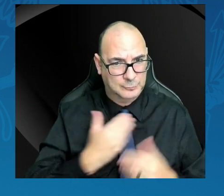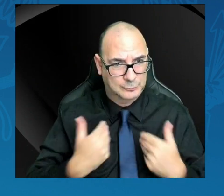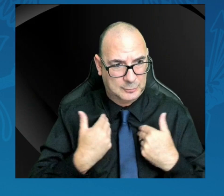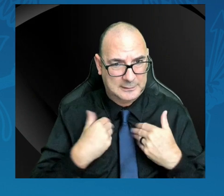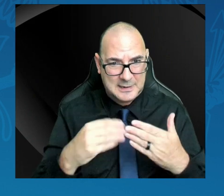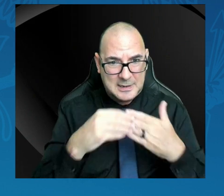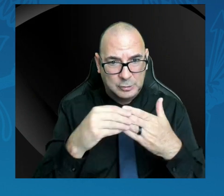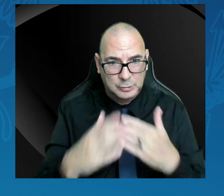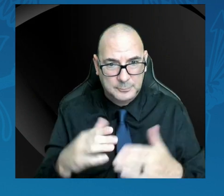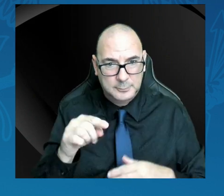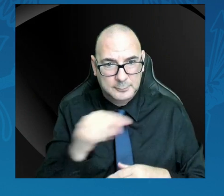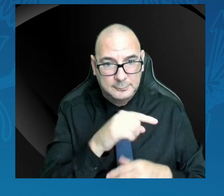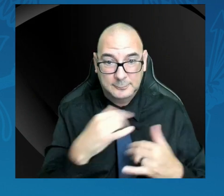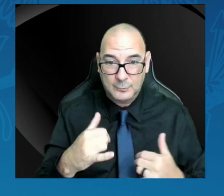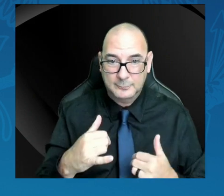of the United States, Kamala Harris.